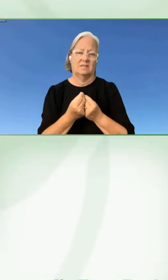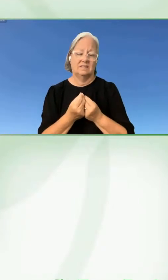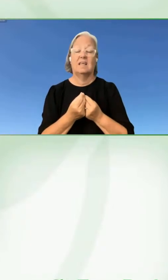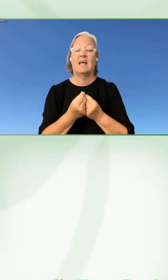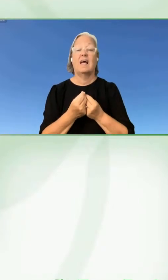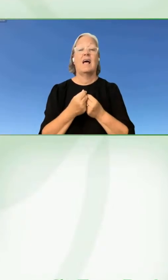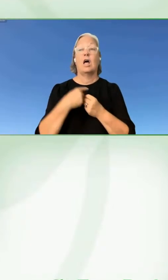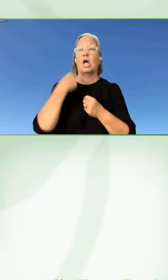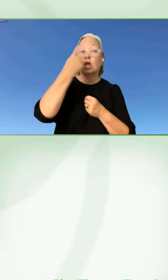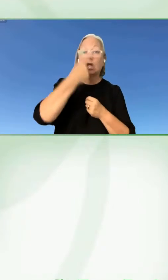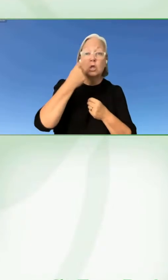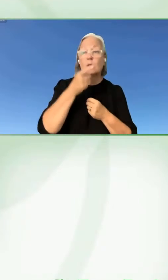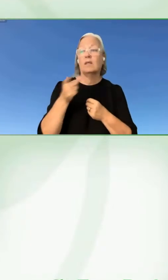social support.